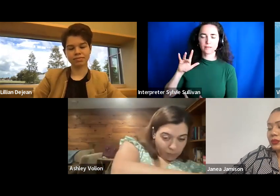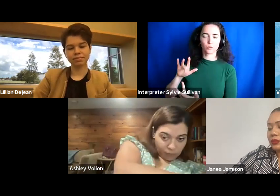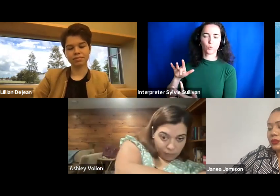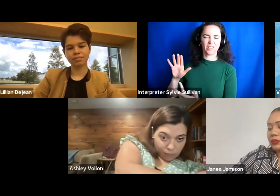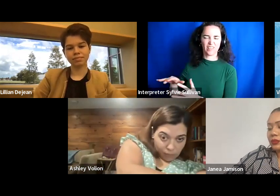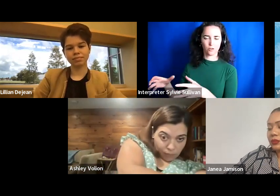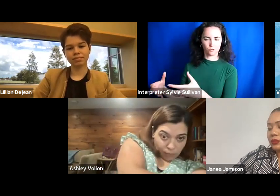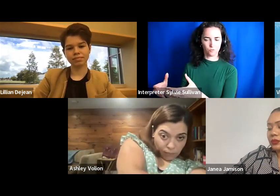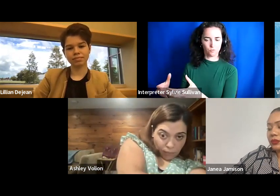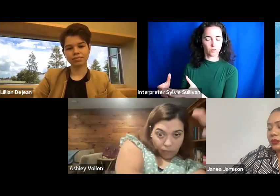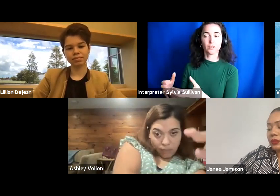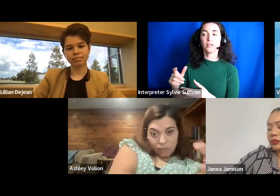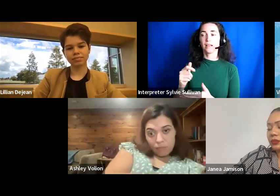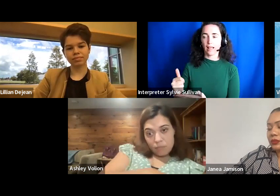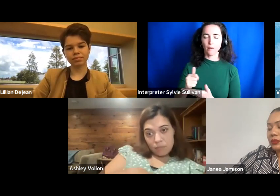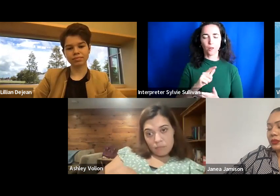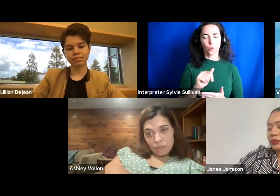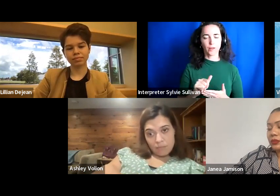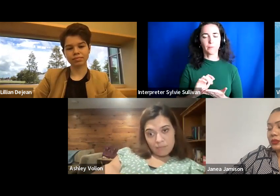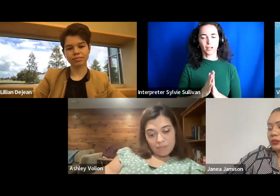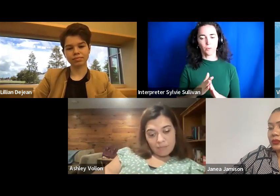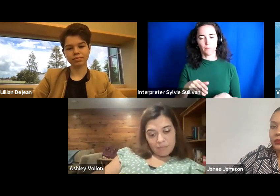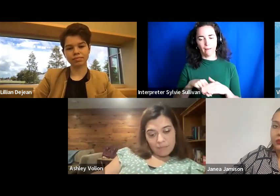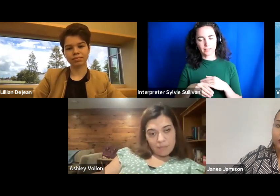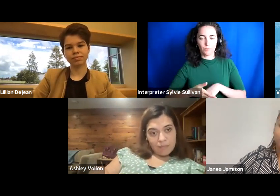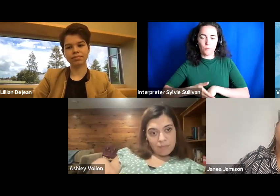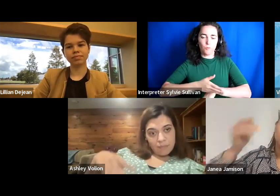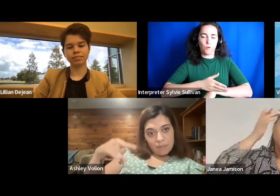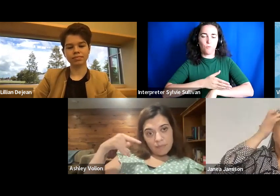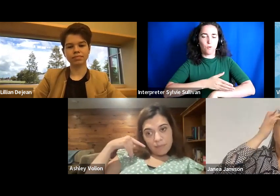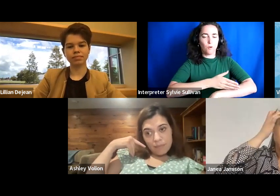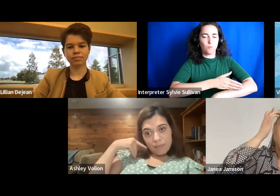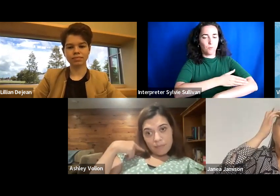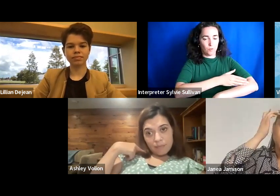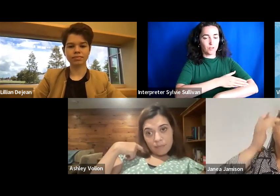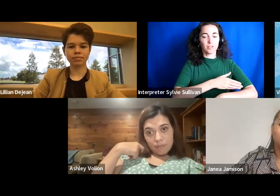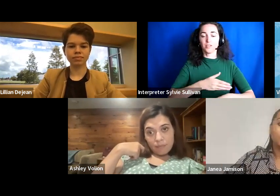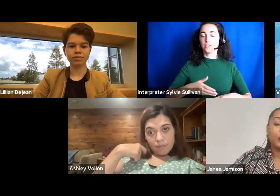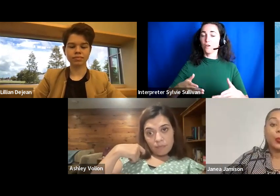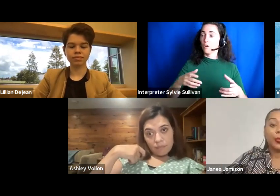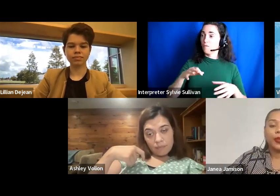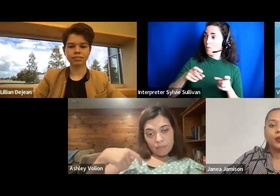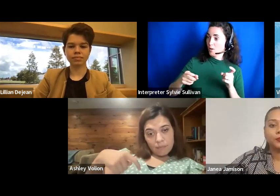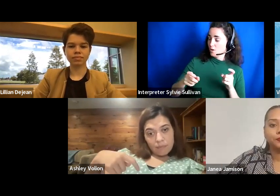You know the the shining light for election administration, especially for voters with disabilities which truly could be any of us.